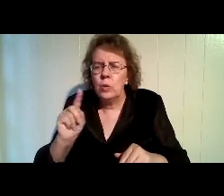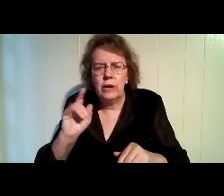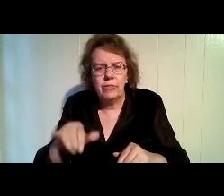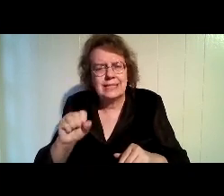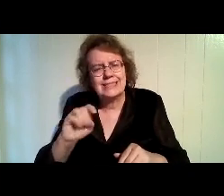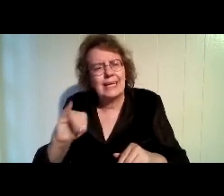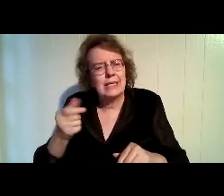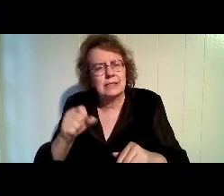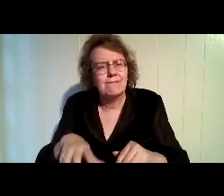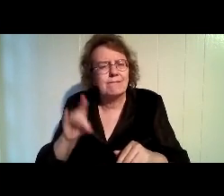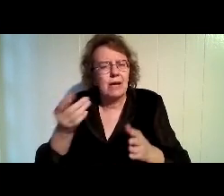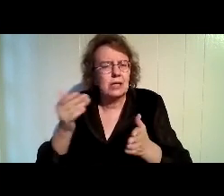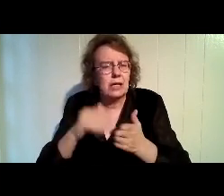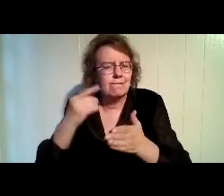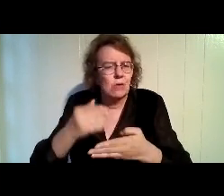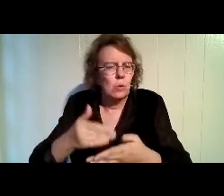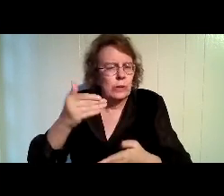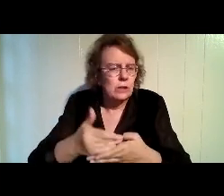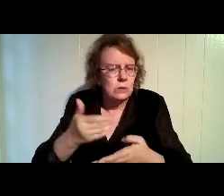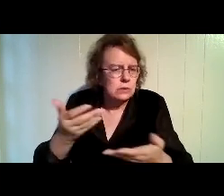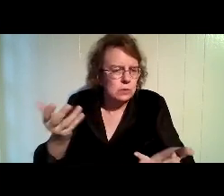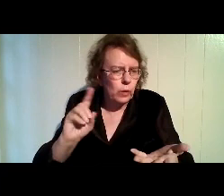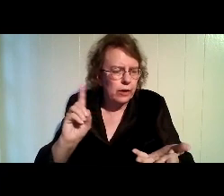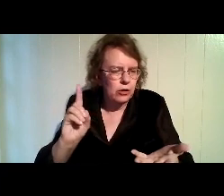for Windows they can be found in your just general settings under